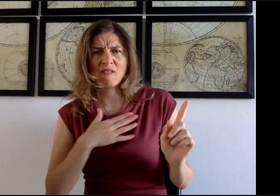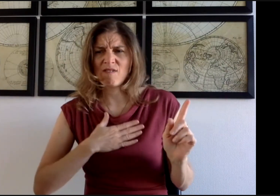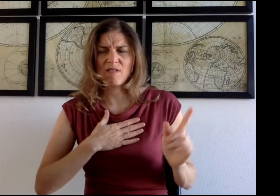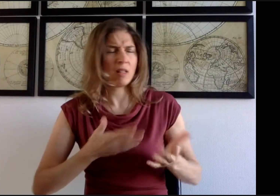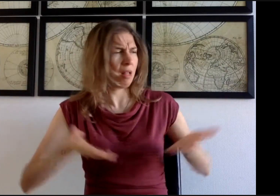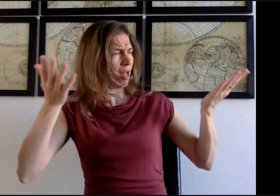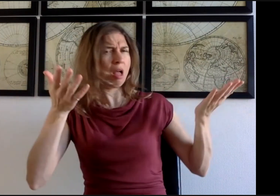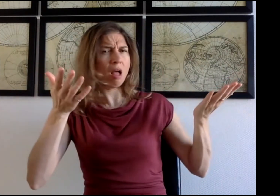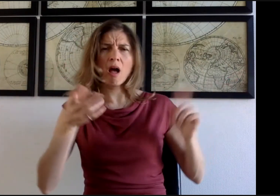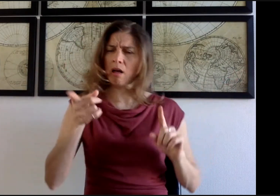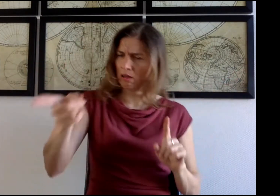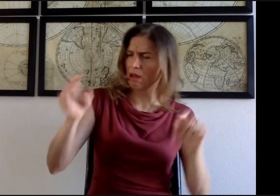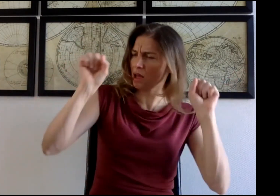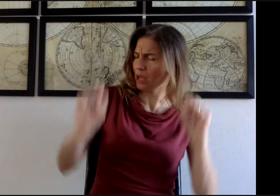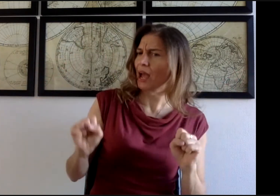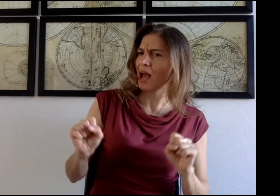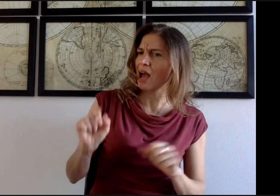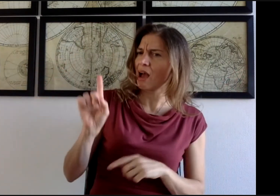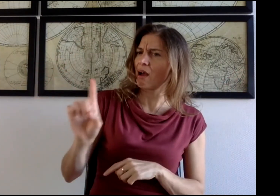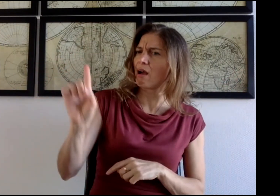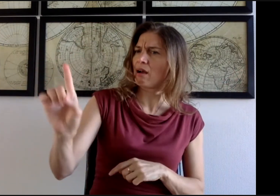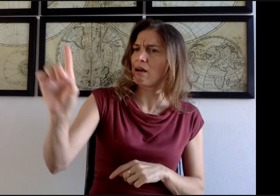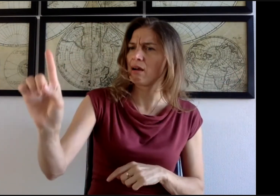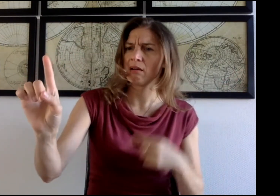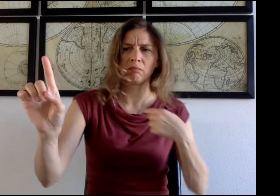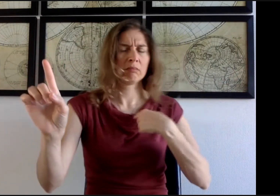This suspension of face to face school activity